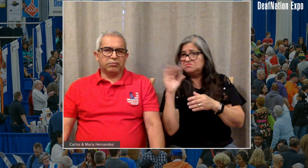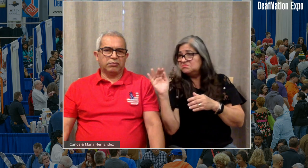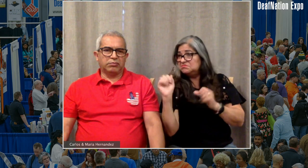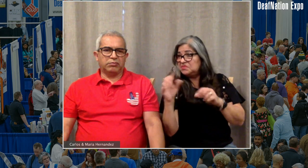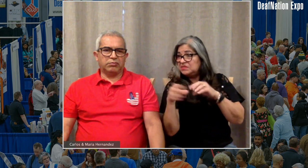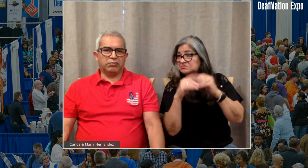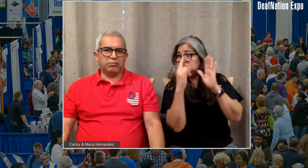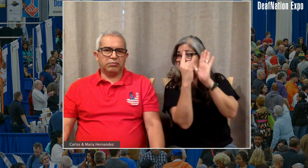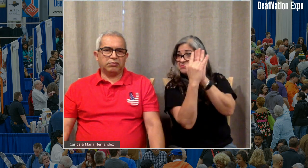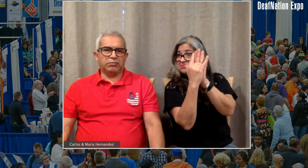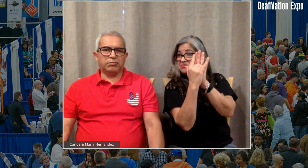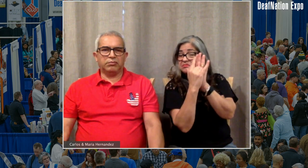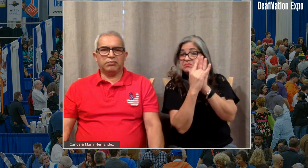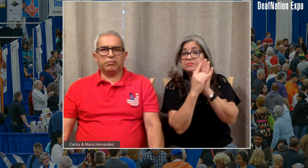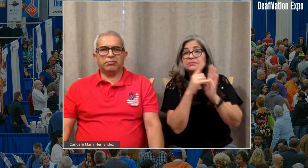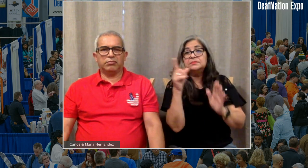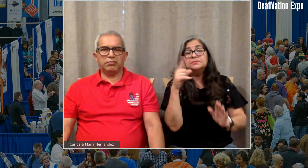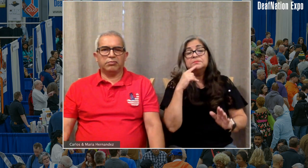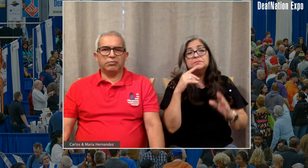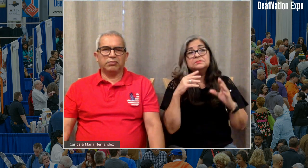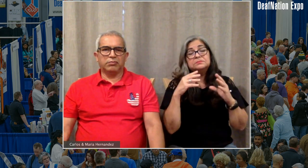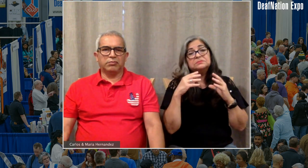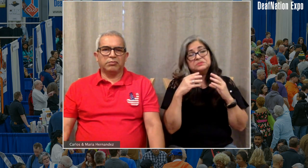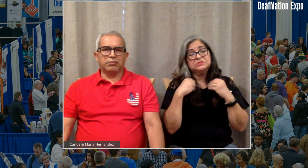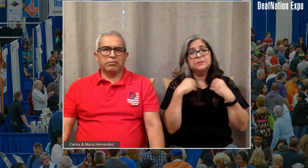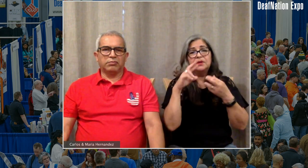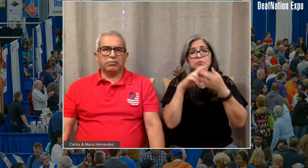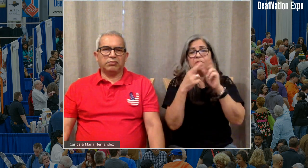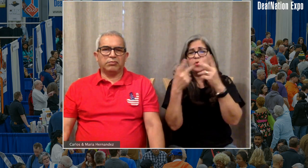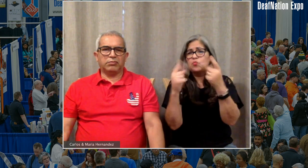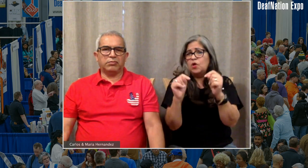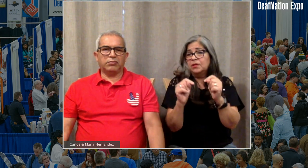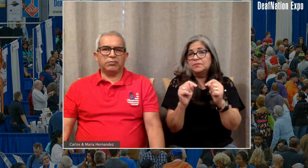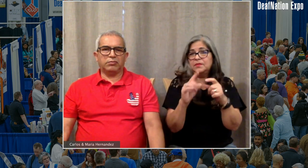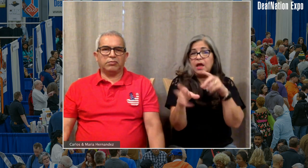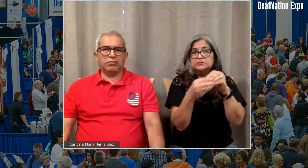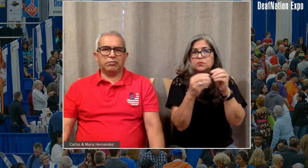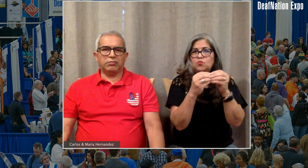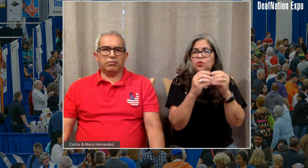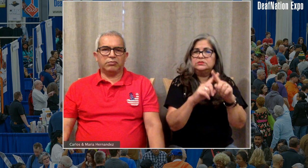I asked if we could add the ILY, and they said okay. My relative tried, to add more,